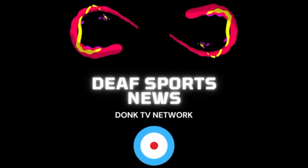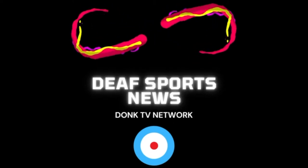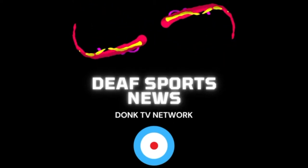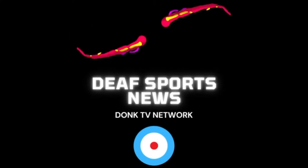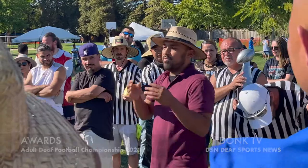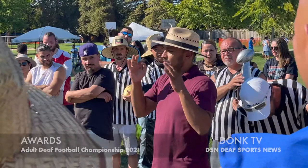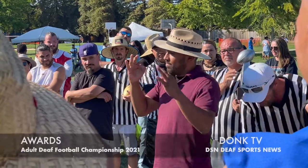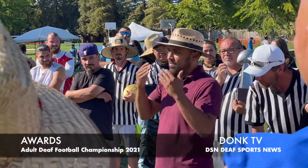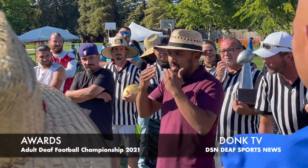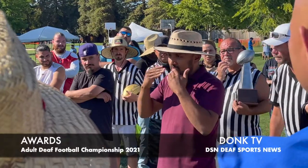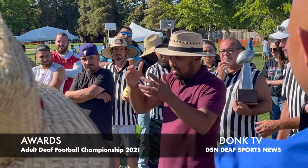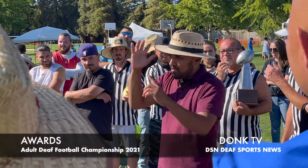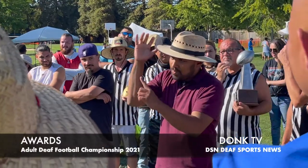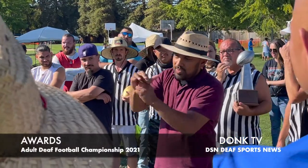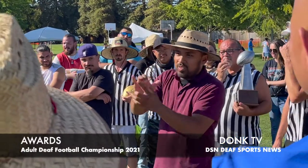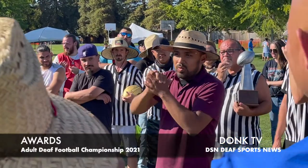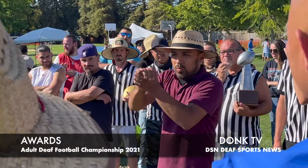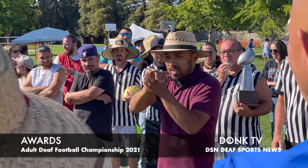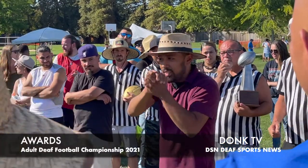Superman Champions Congrats on the win